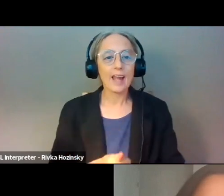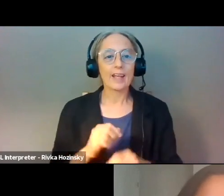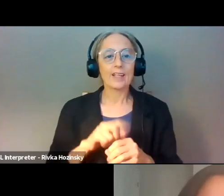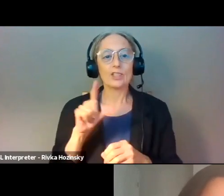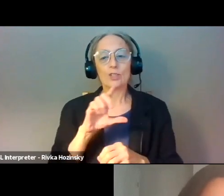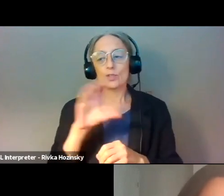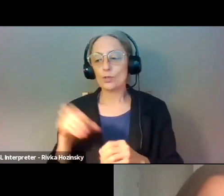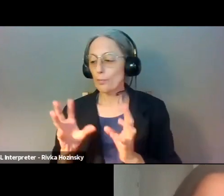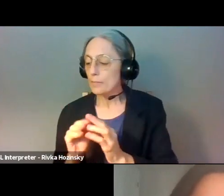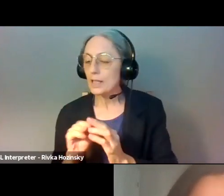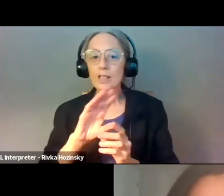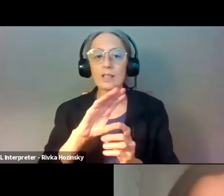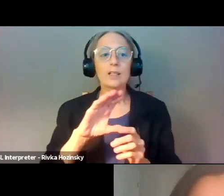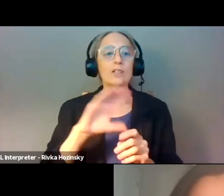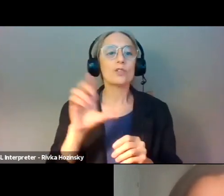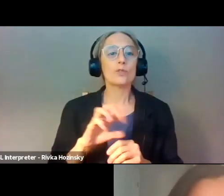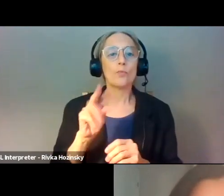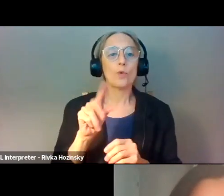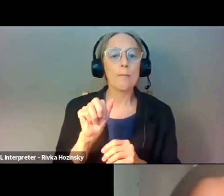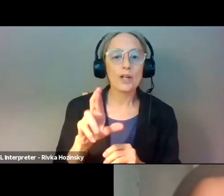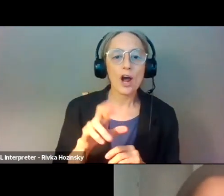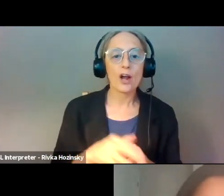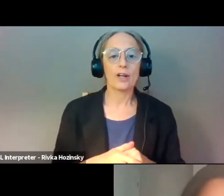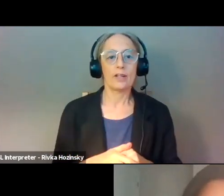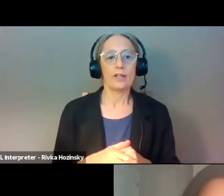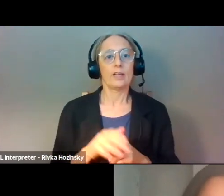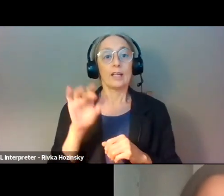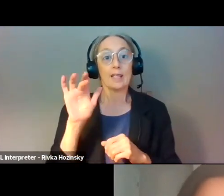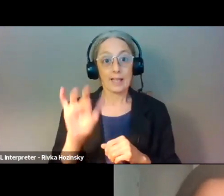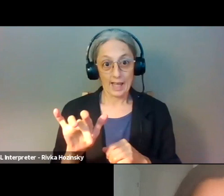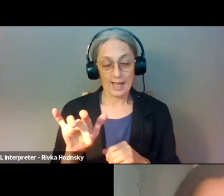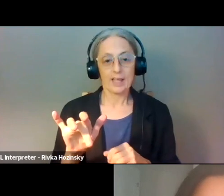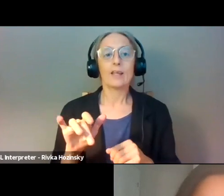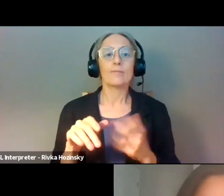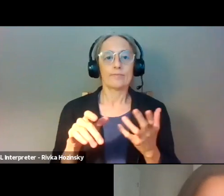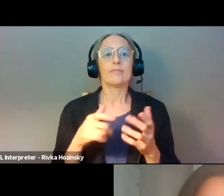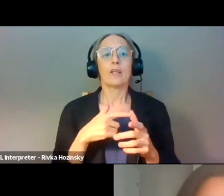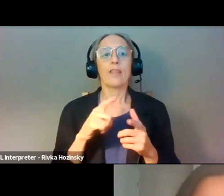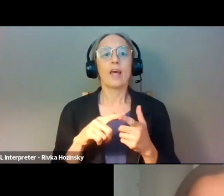That video was extremely quick, and I know we'll be sharing it after for you to reference.